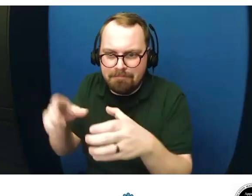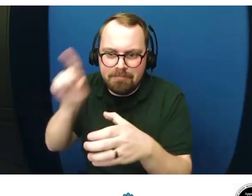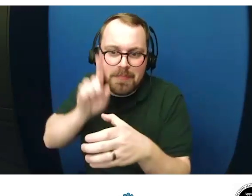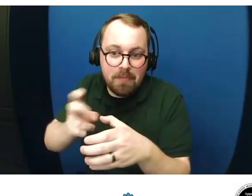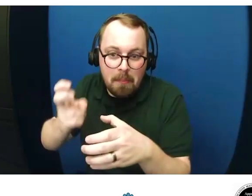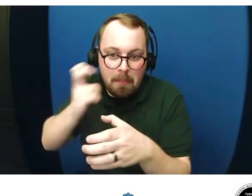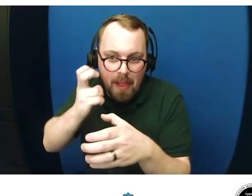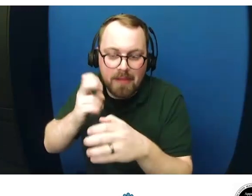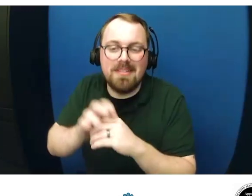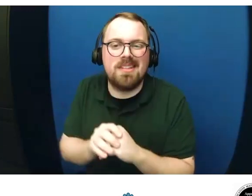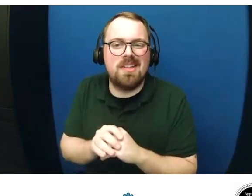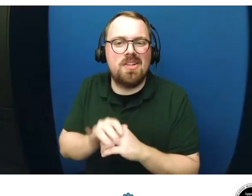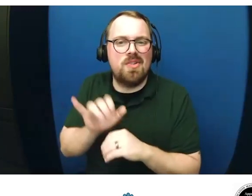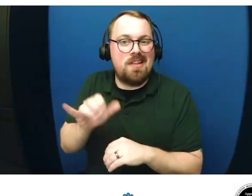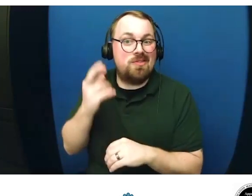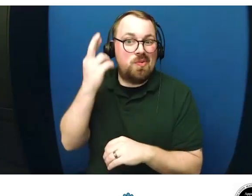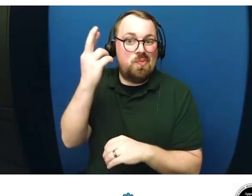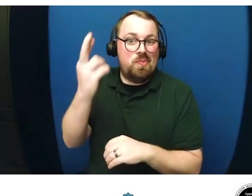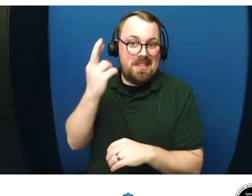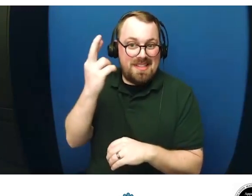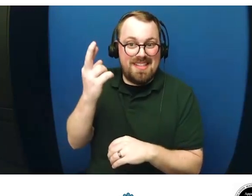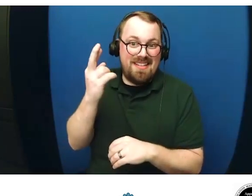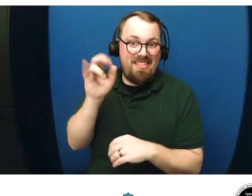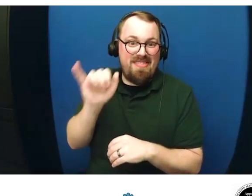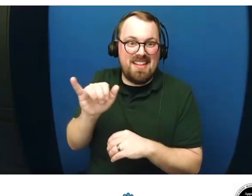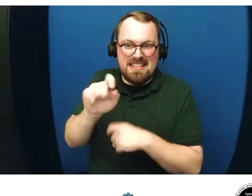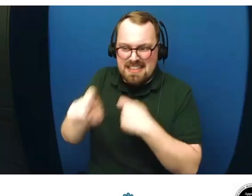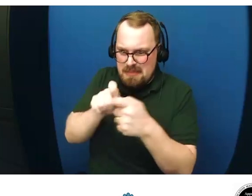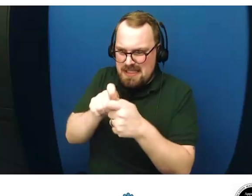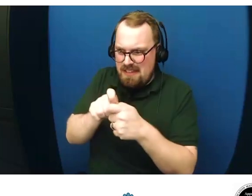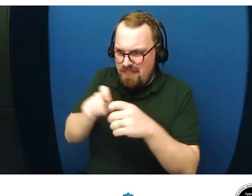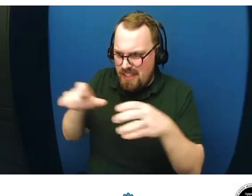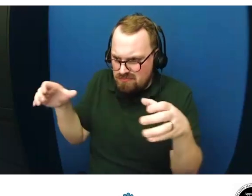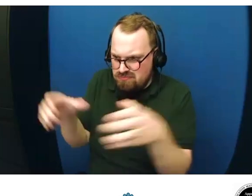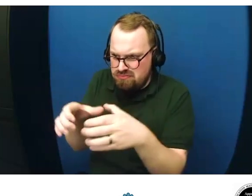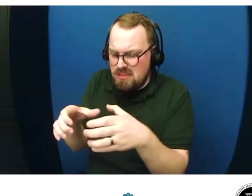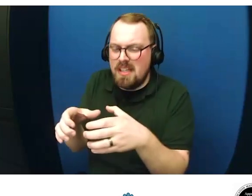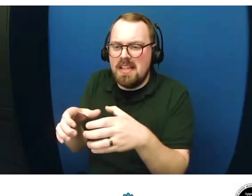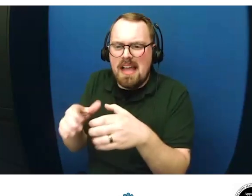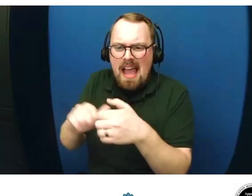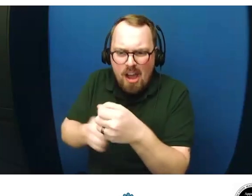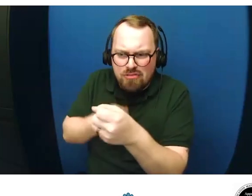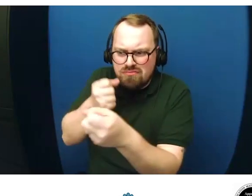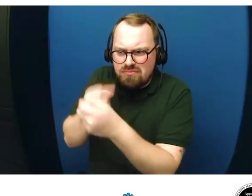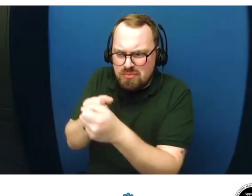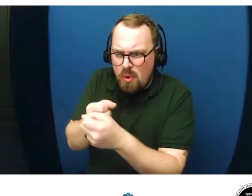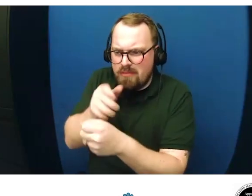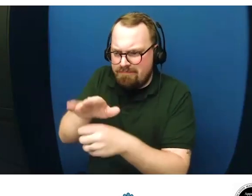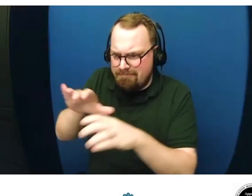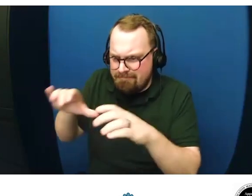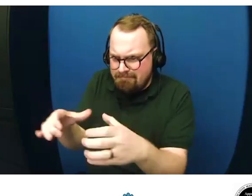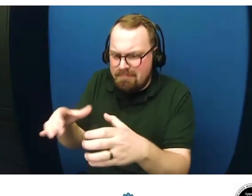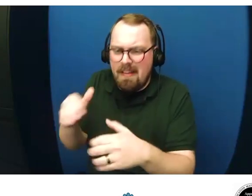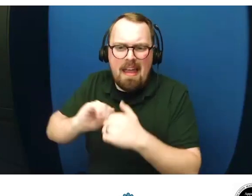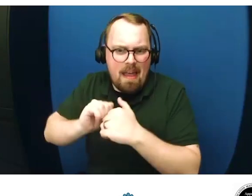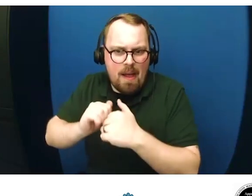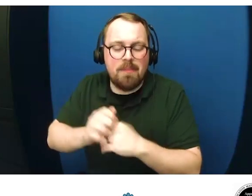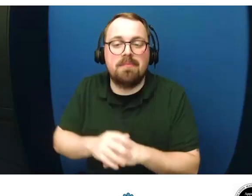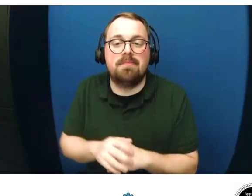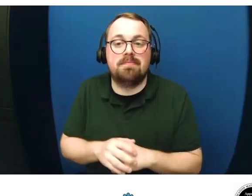And that's why this is a section in the deafblind considerations to be in addition, because some of